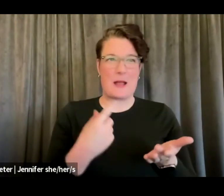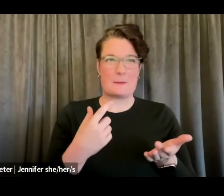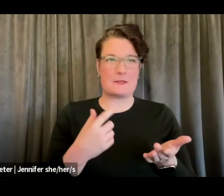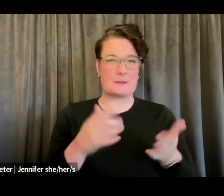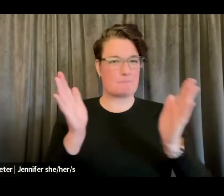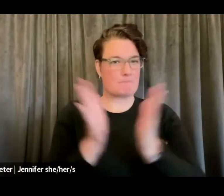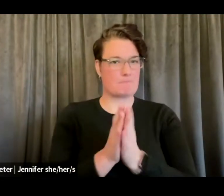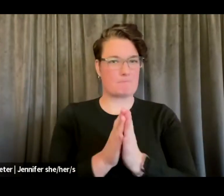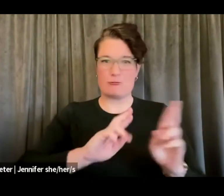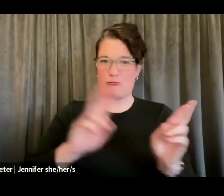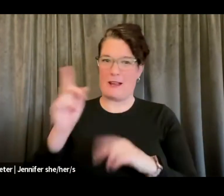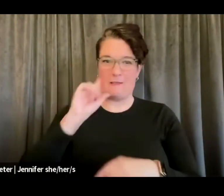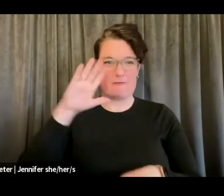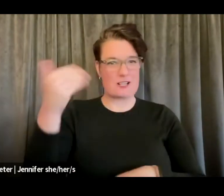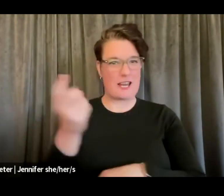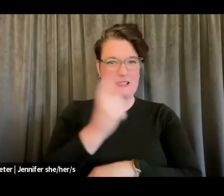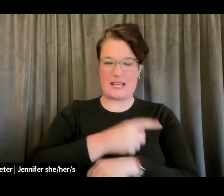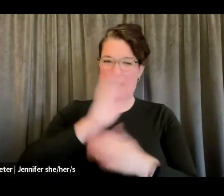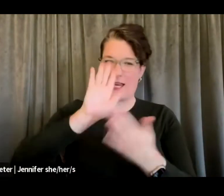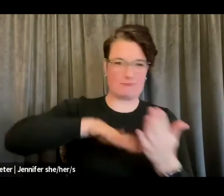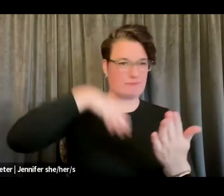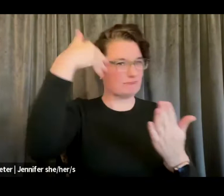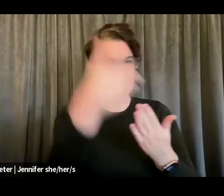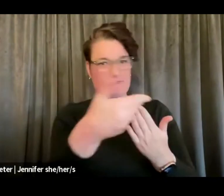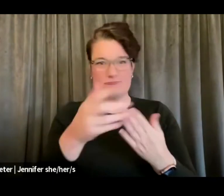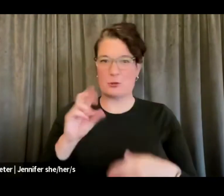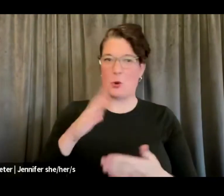And now we begin for the next day or for the next year, but also